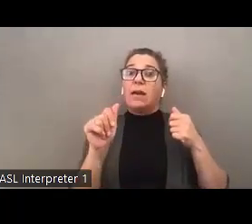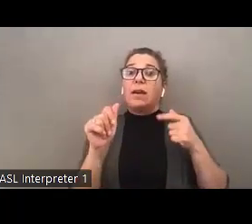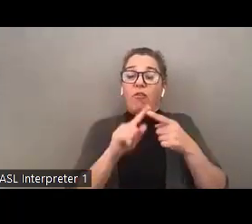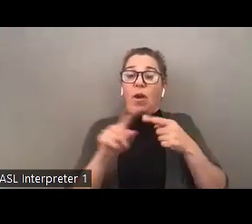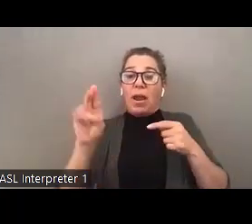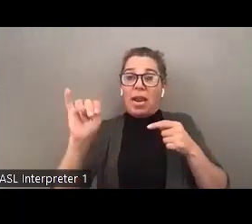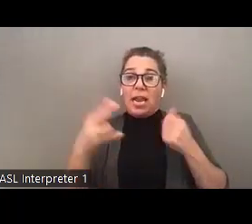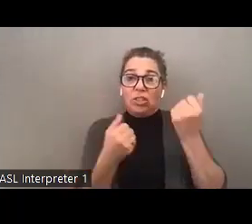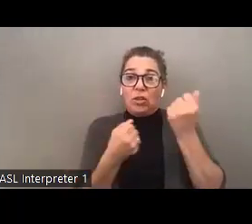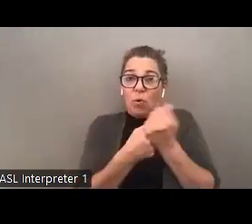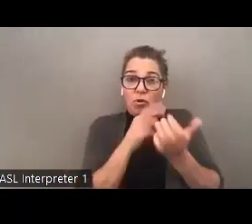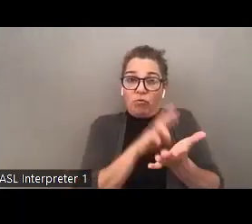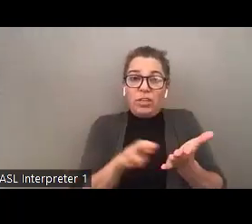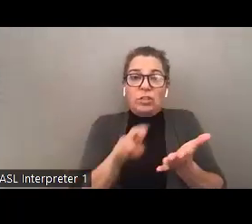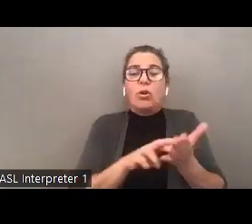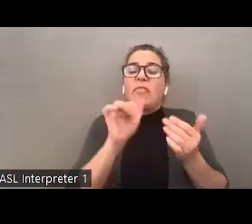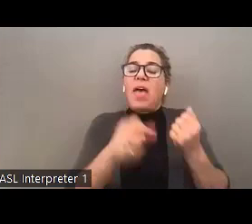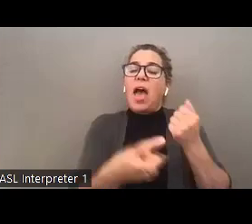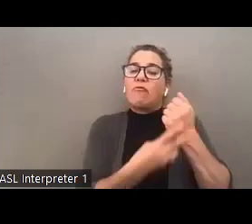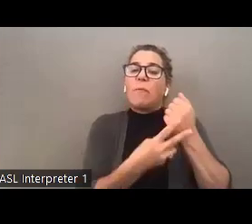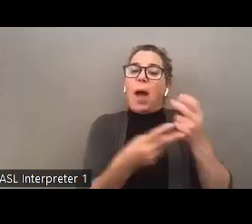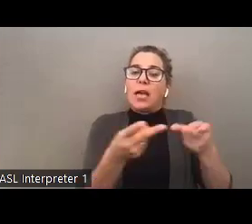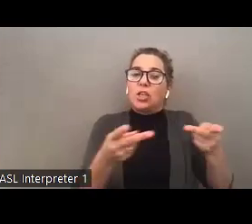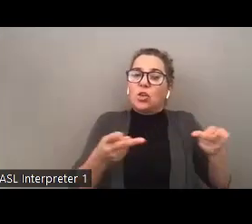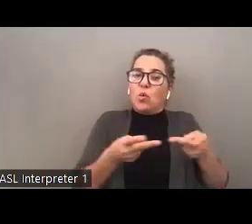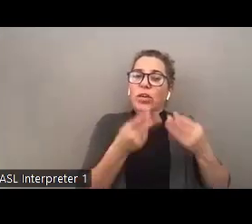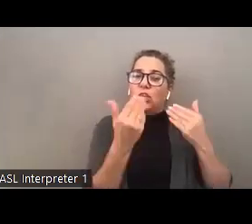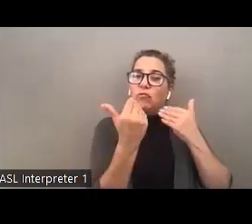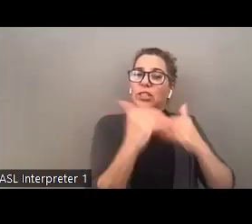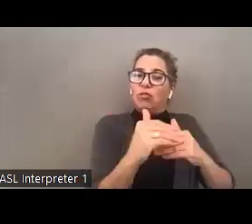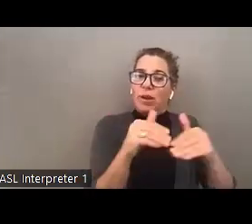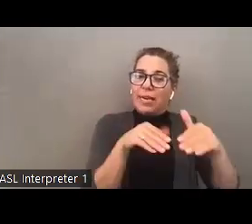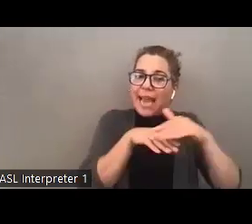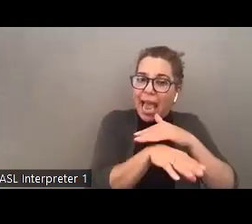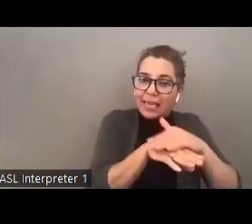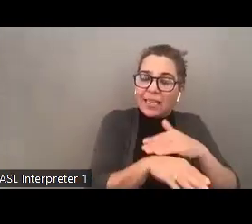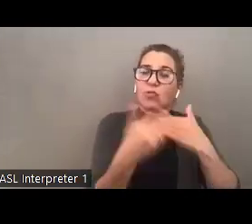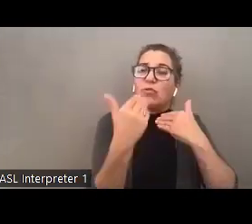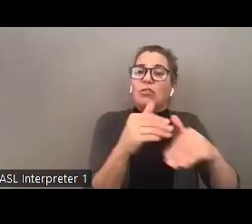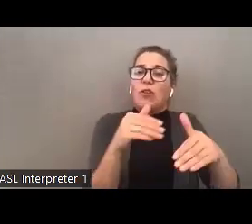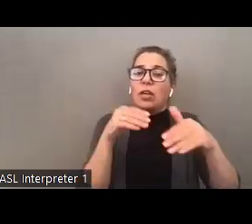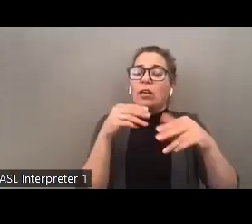the repository should have the ability to restrict access and use of datasets to those uses